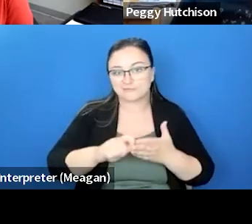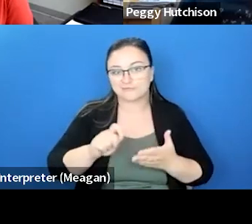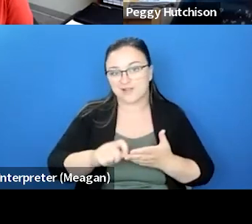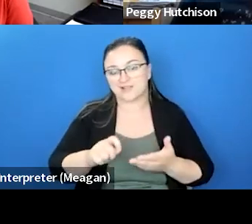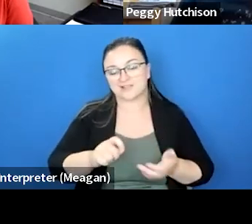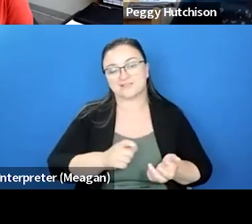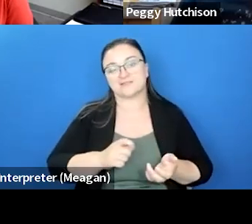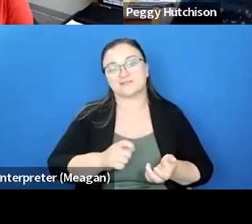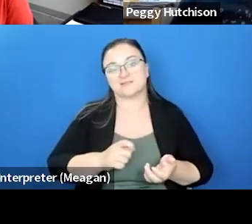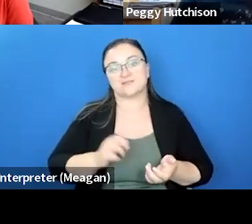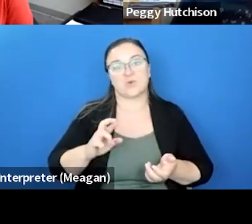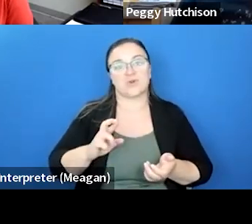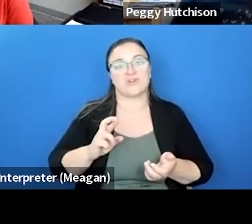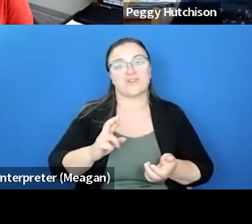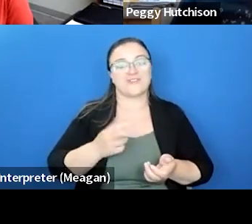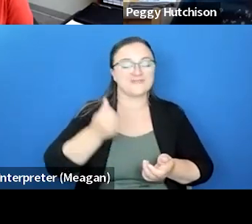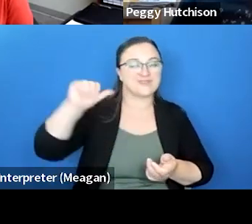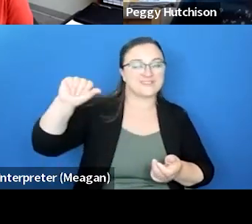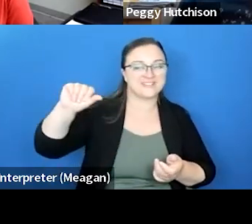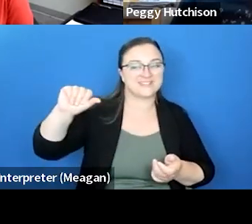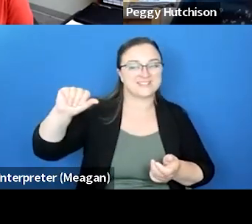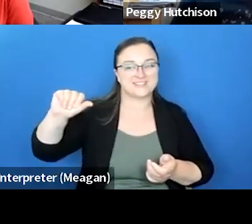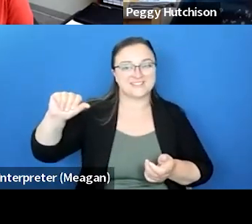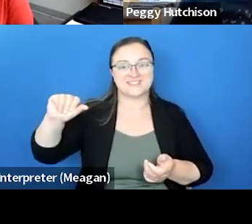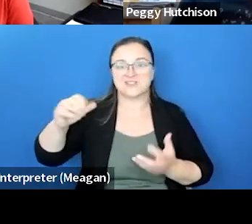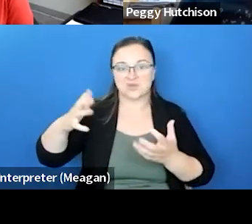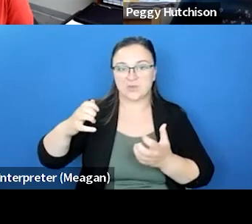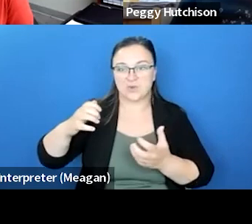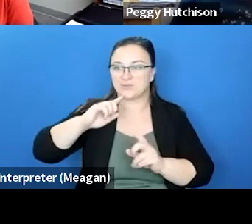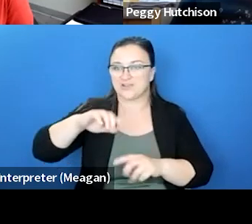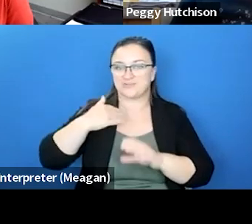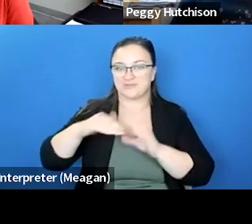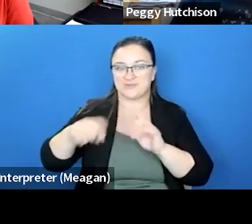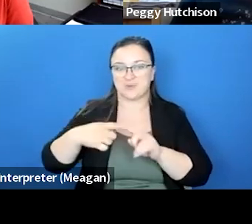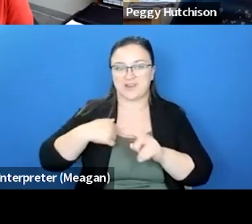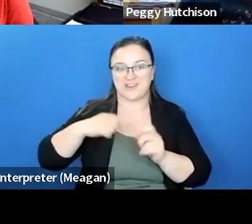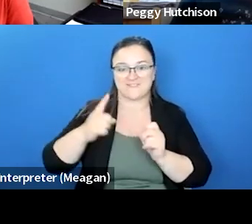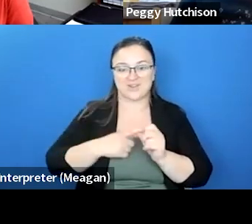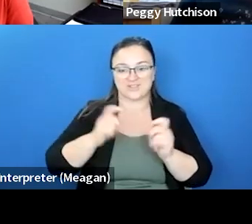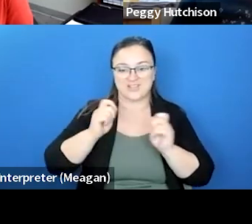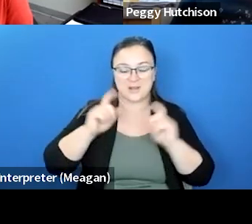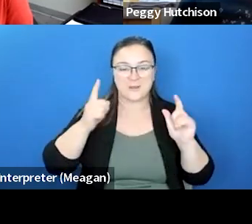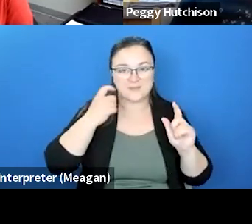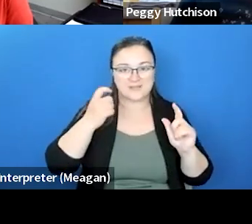and, resist the urge to make that the block when I'm answering emails, when I first get up, because then I'm putting all my energy to answering emails